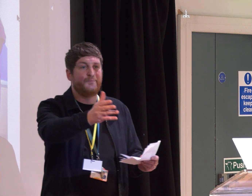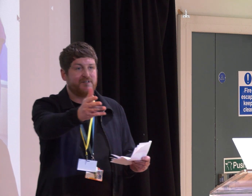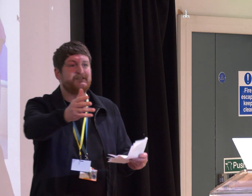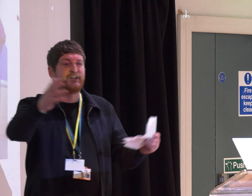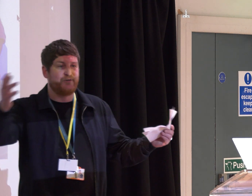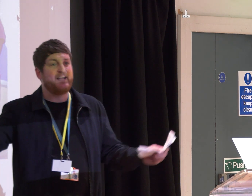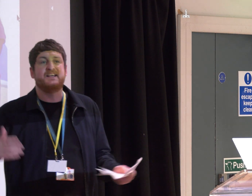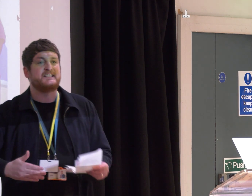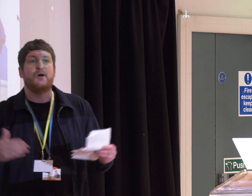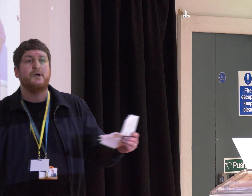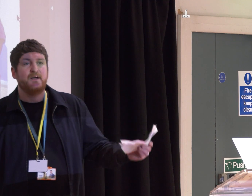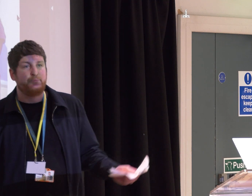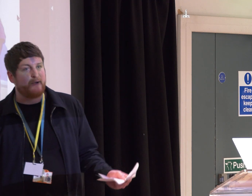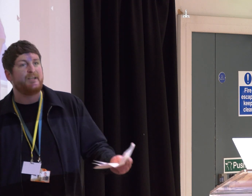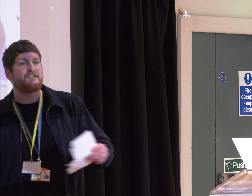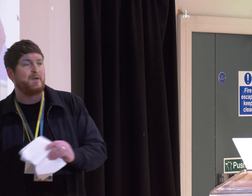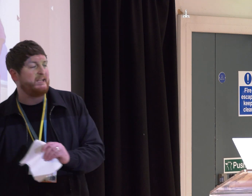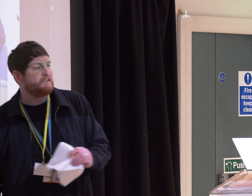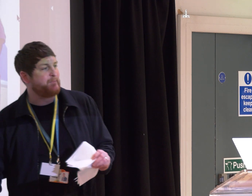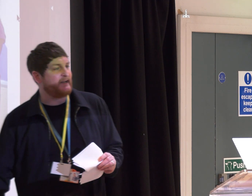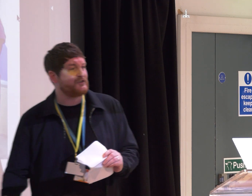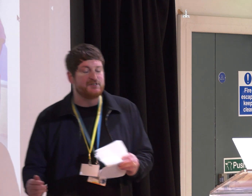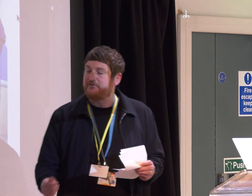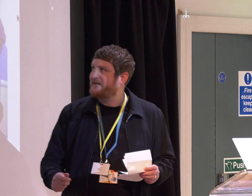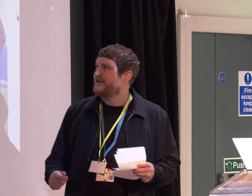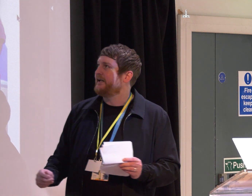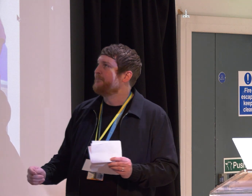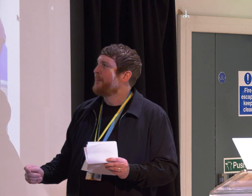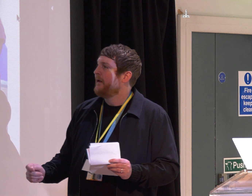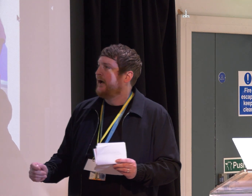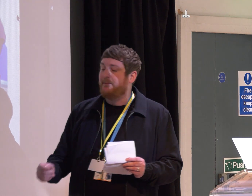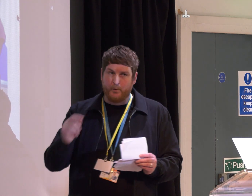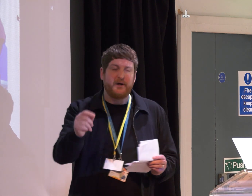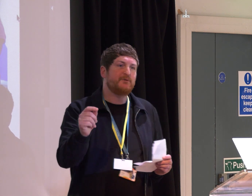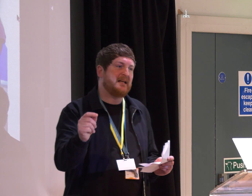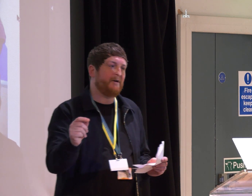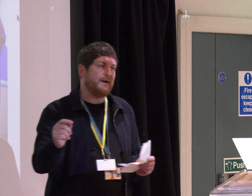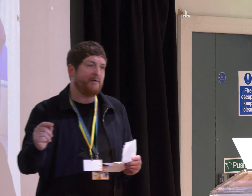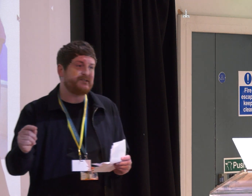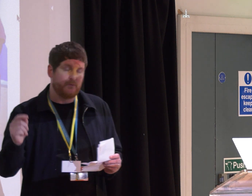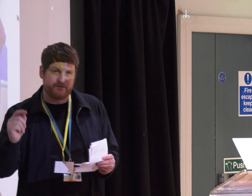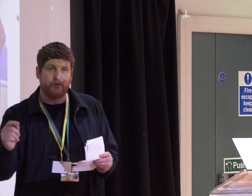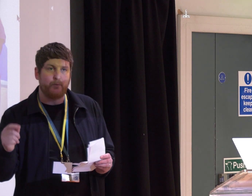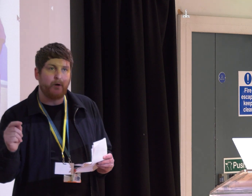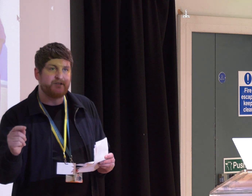helped us to create that's now proudly displayed in the main entrance of West Gate. And, but what he was clear about he said that while we are working towards